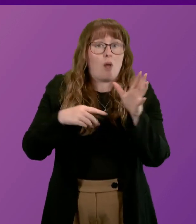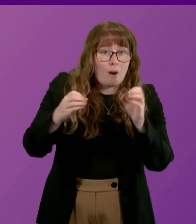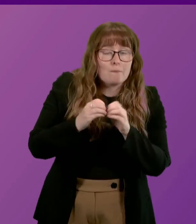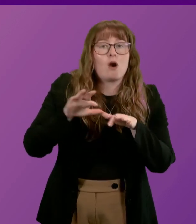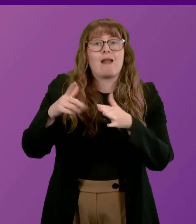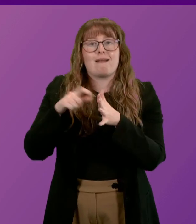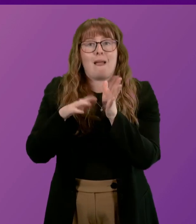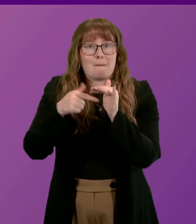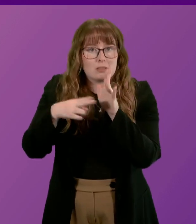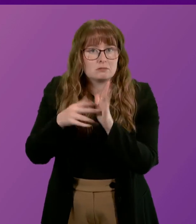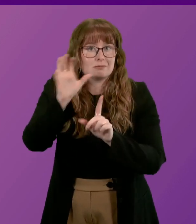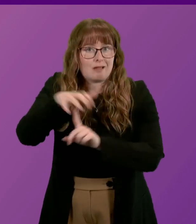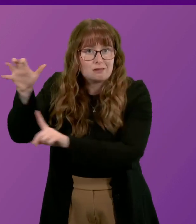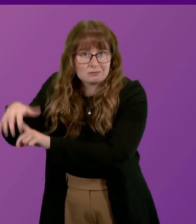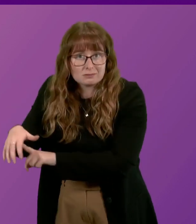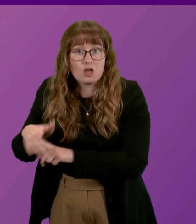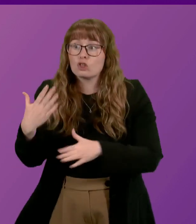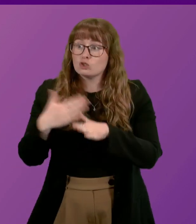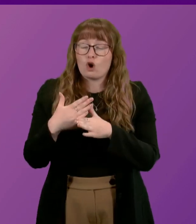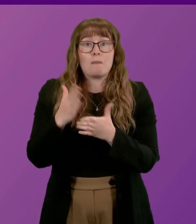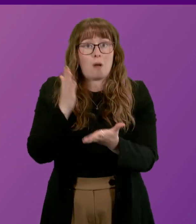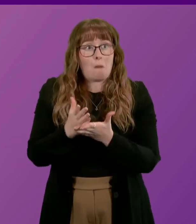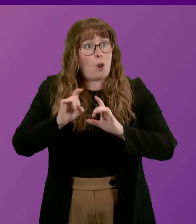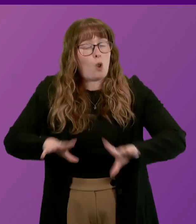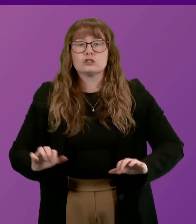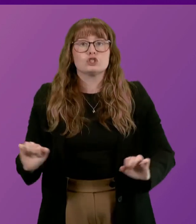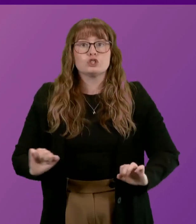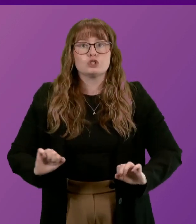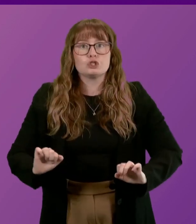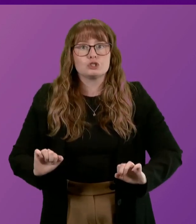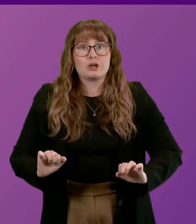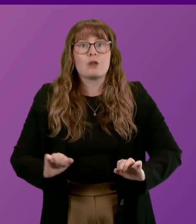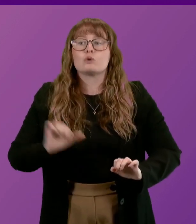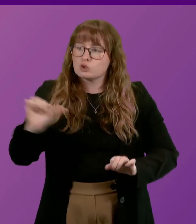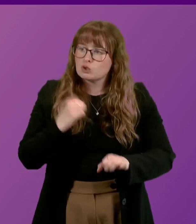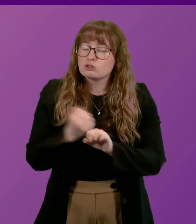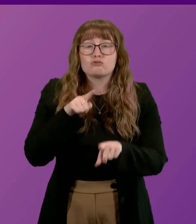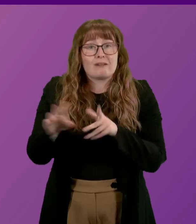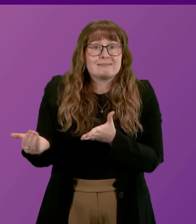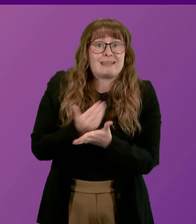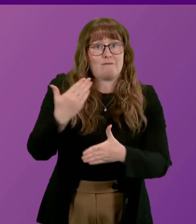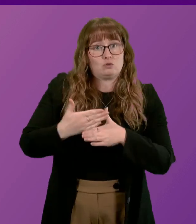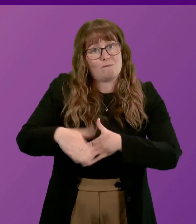Those jobs are not lost yet, and everything should be done to secure them for the future.